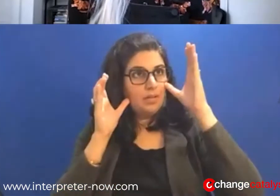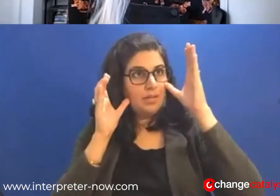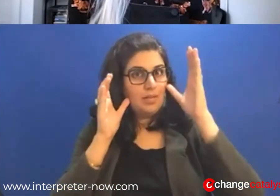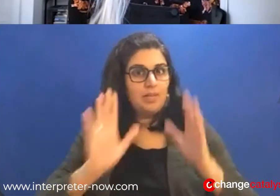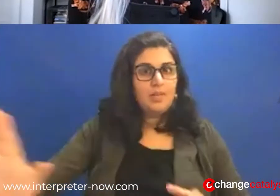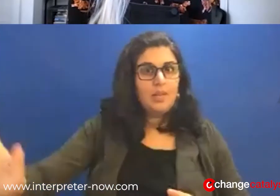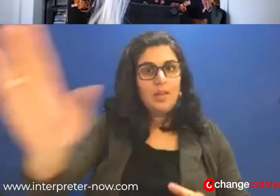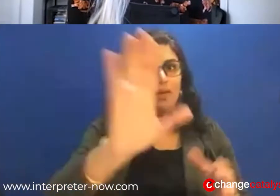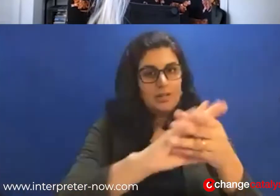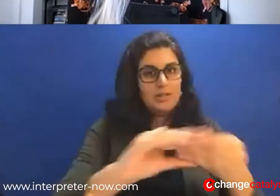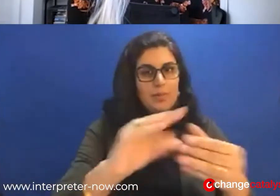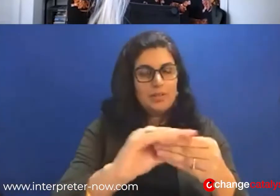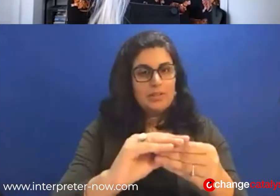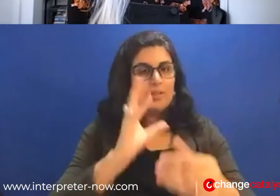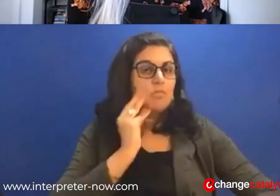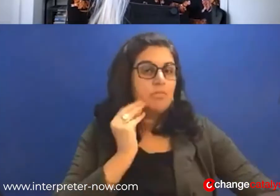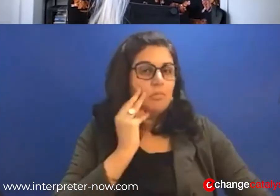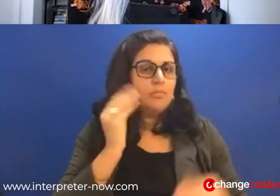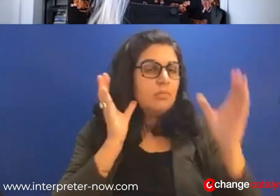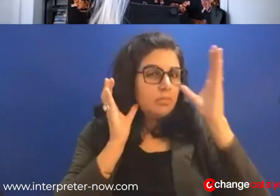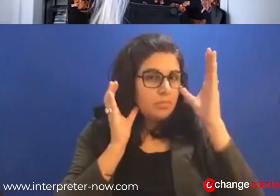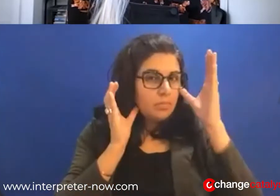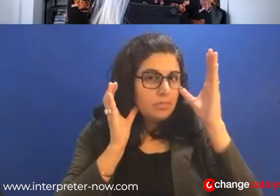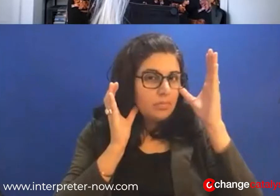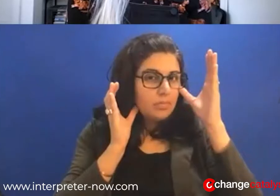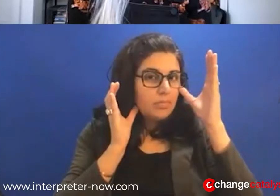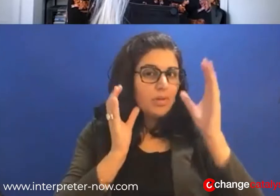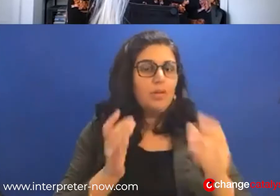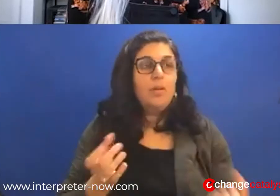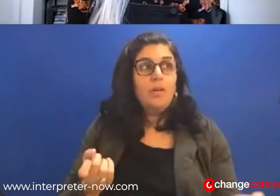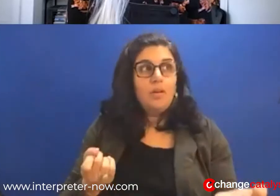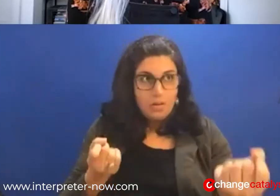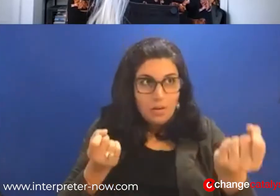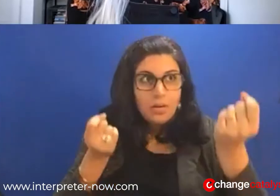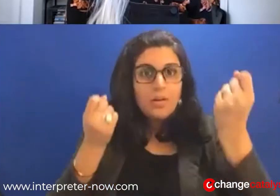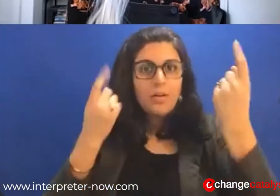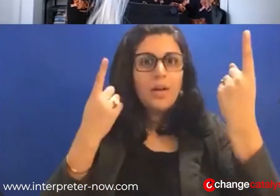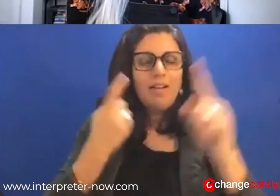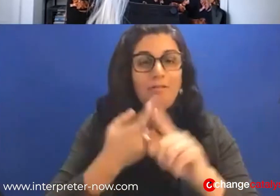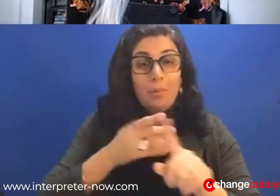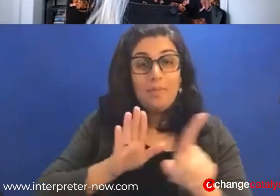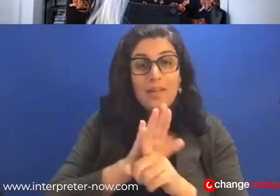And so, I think just the ability to understand someone's journey from their trail is step one, right?